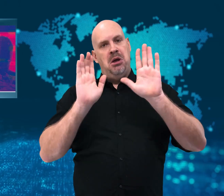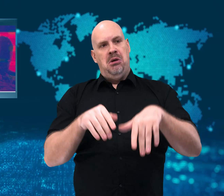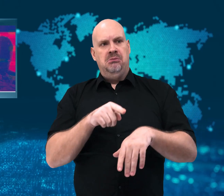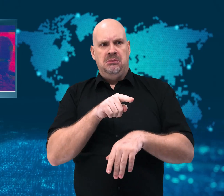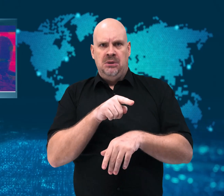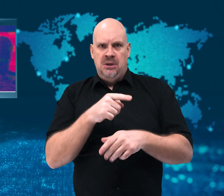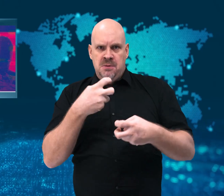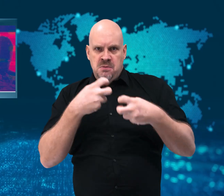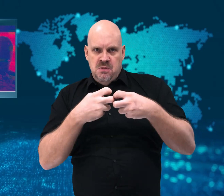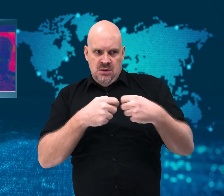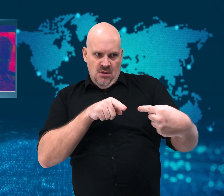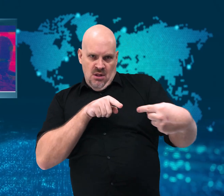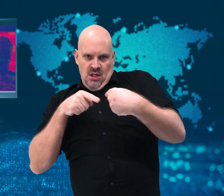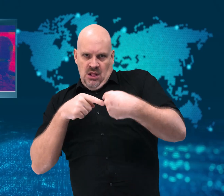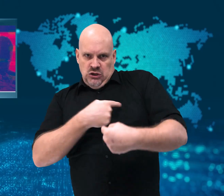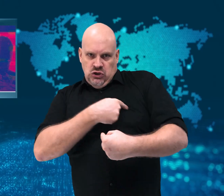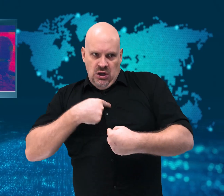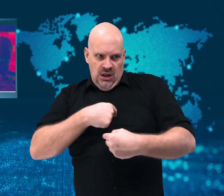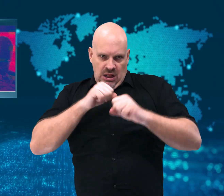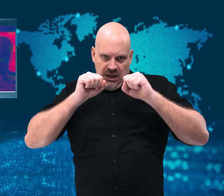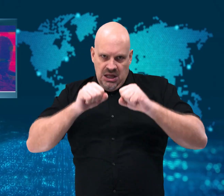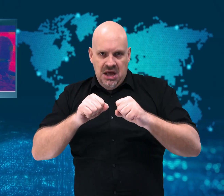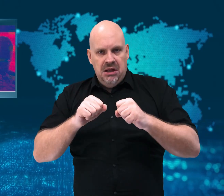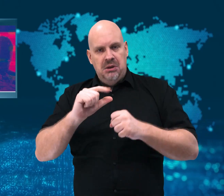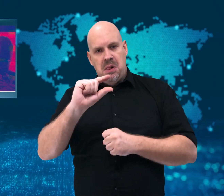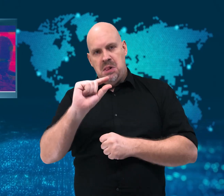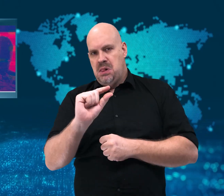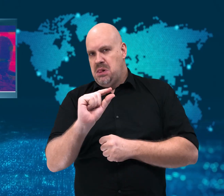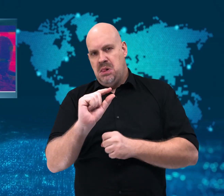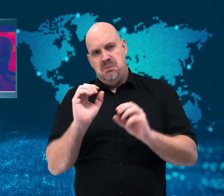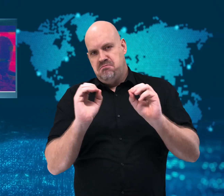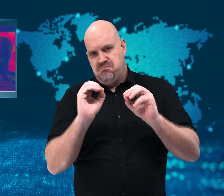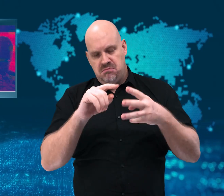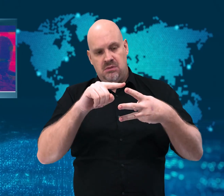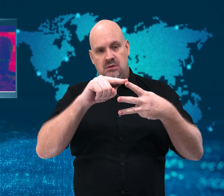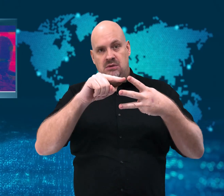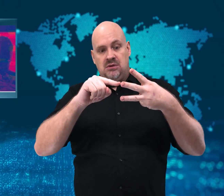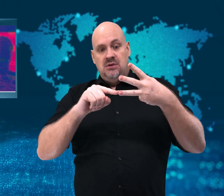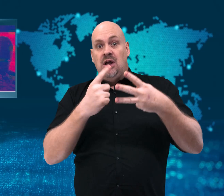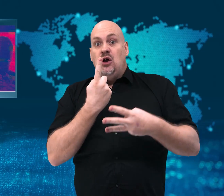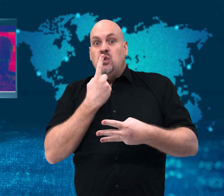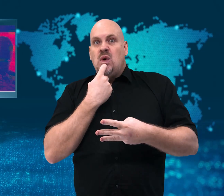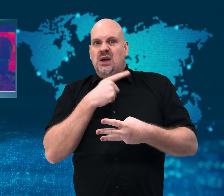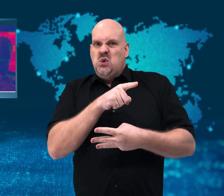“Red” refers to a person who is more suspicious or is